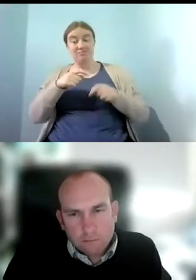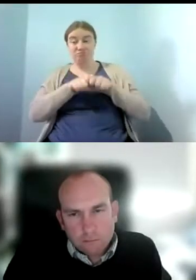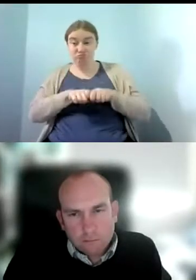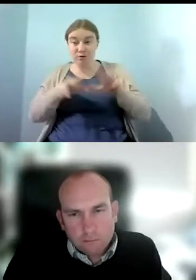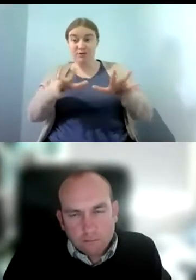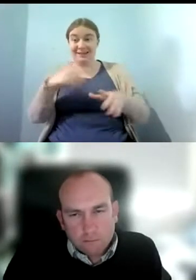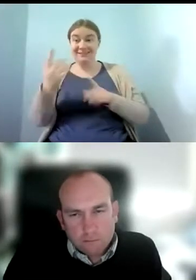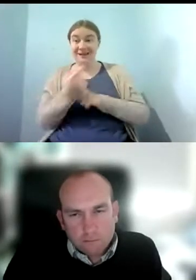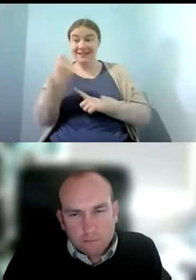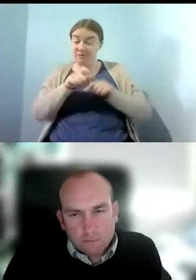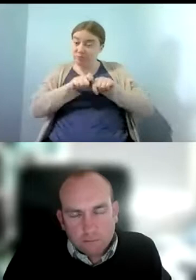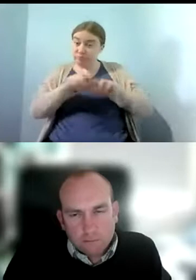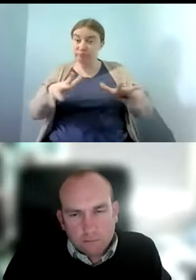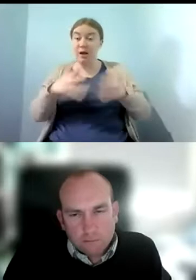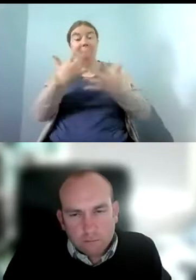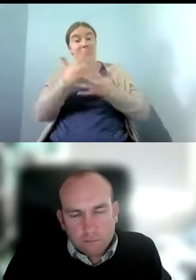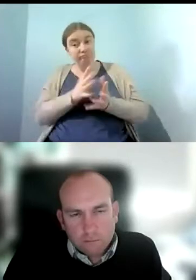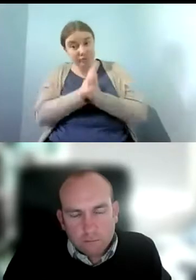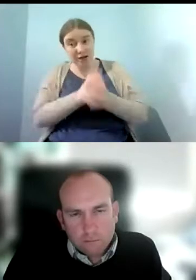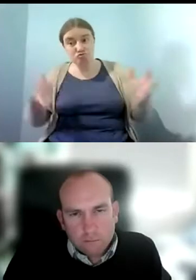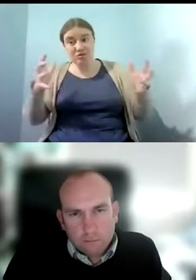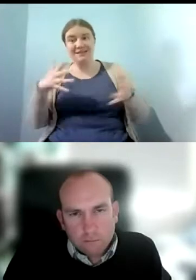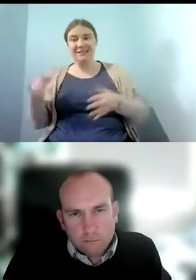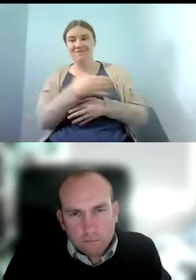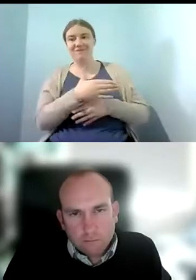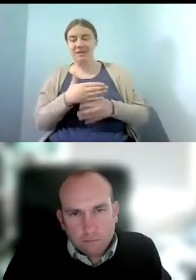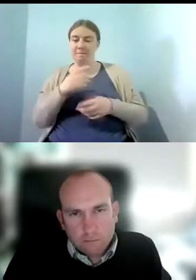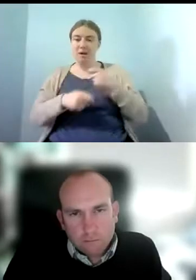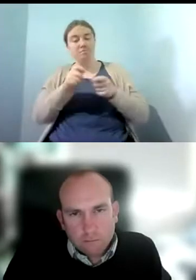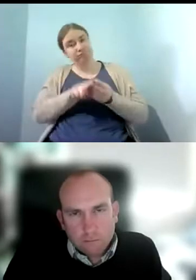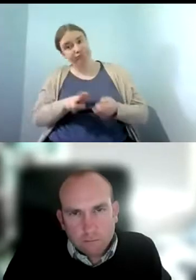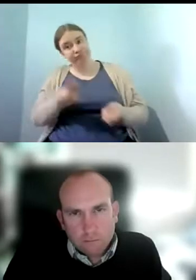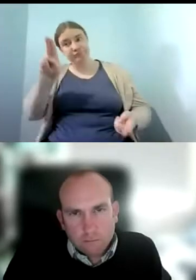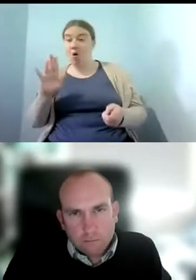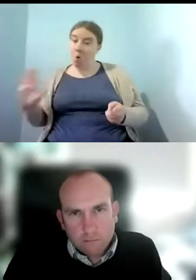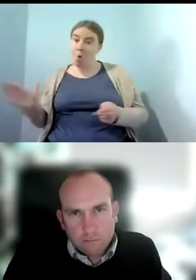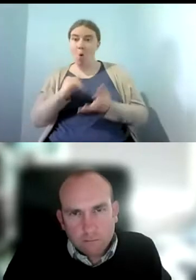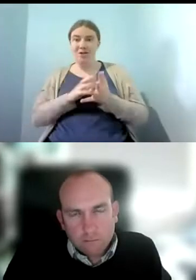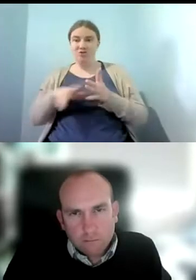have the whole population will once again be motivated to go a long way up the river to spawn